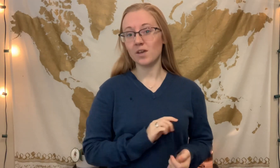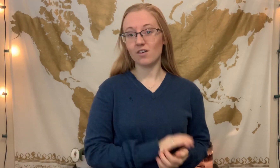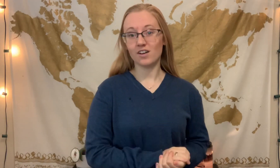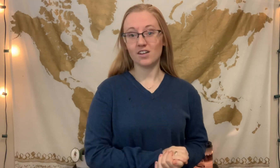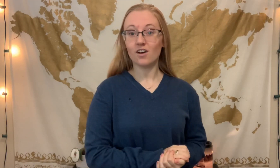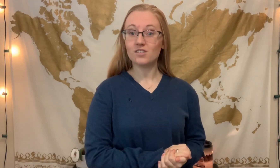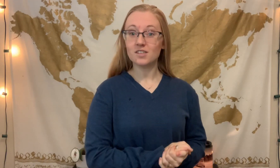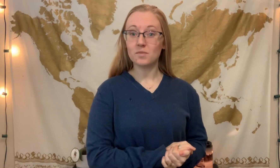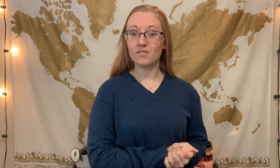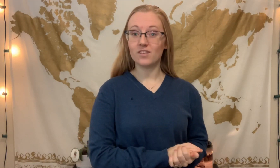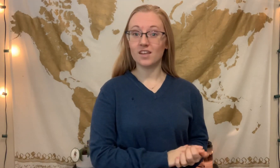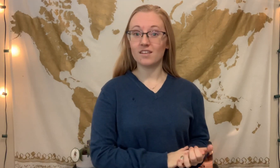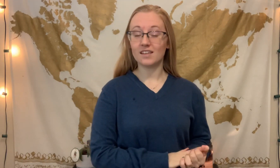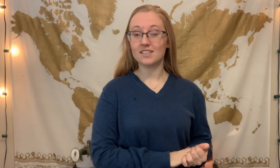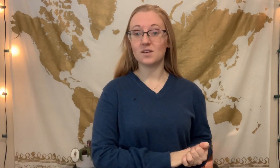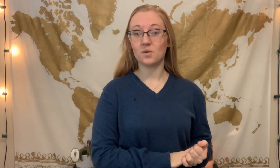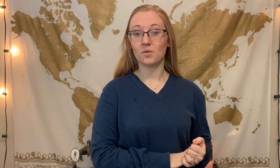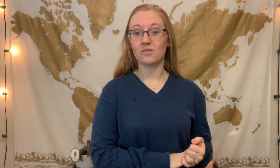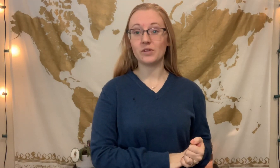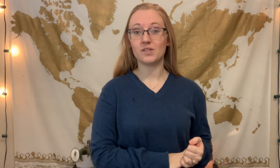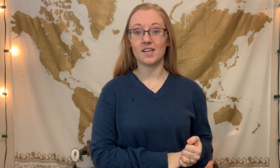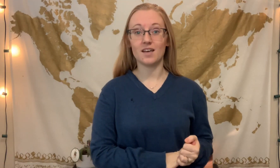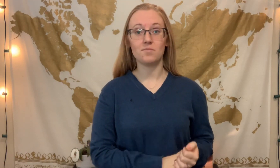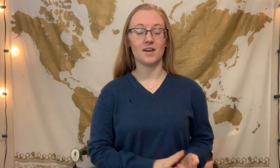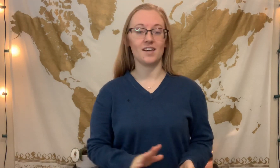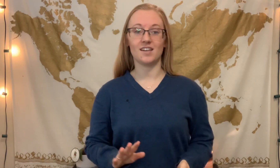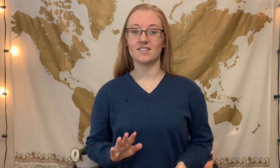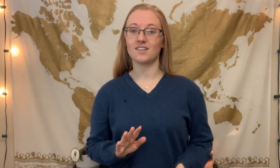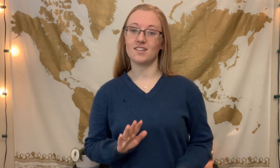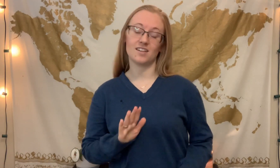may already know some of the things that we'll review today, but it is good thing